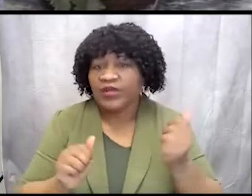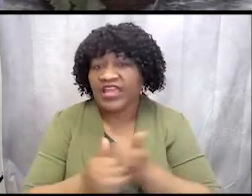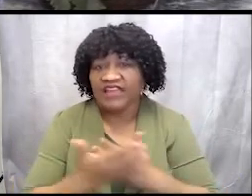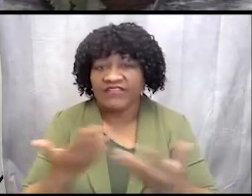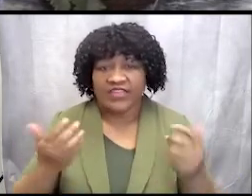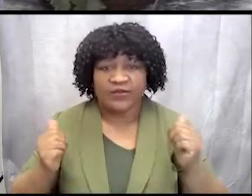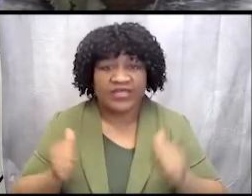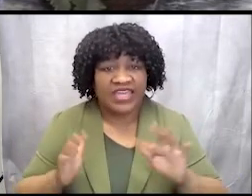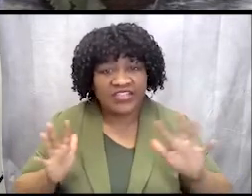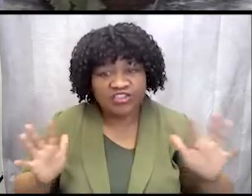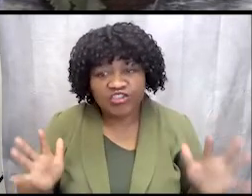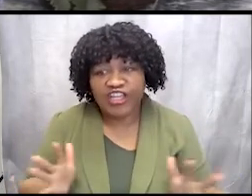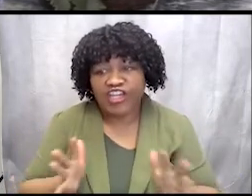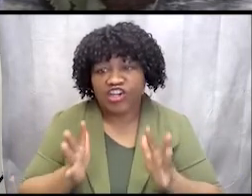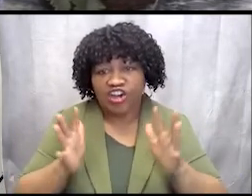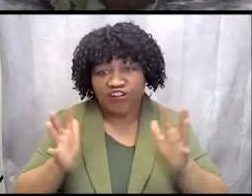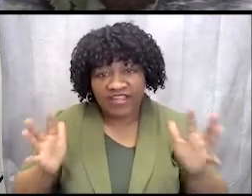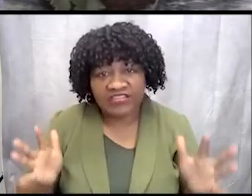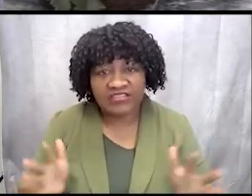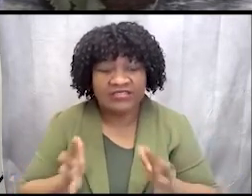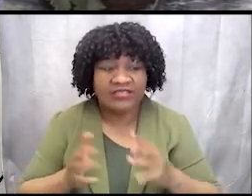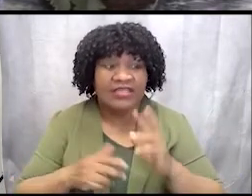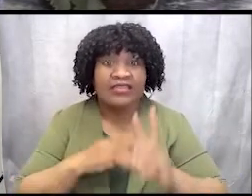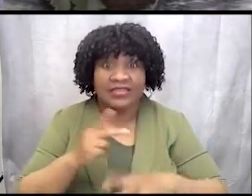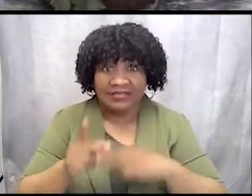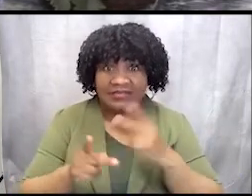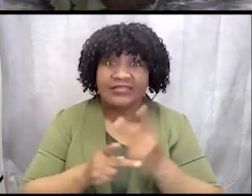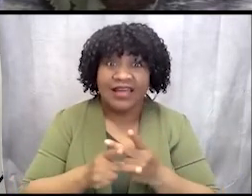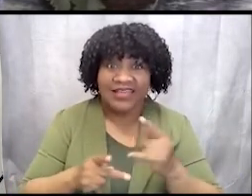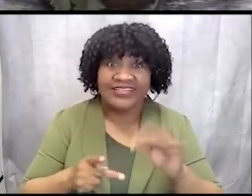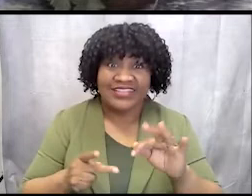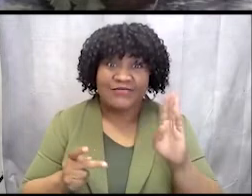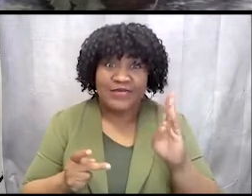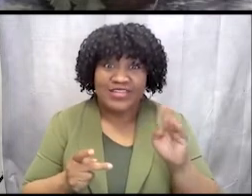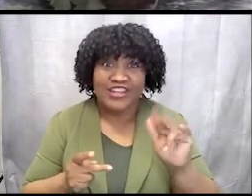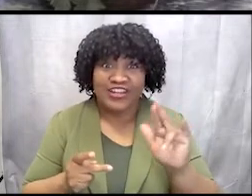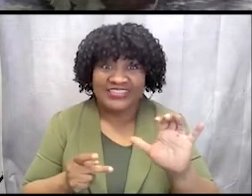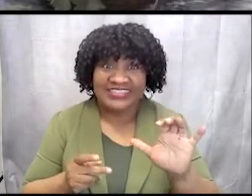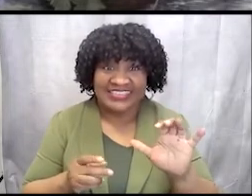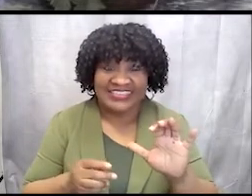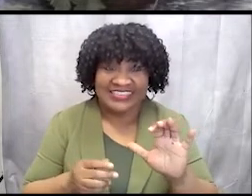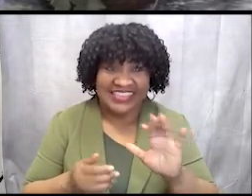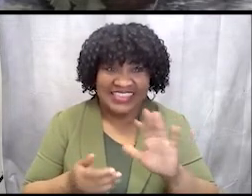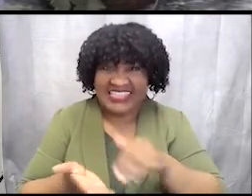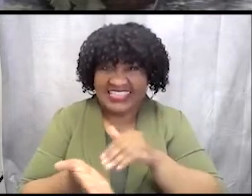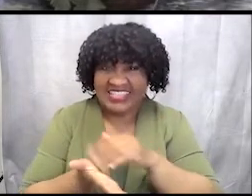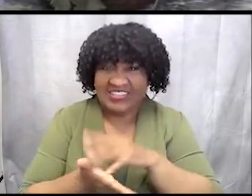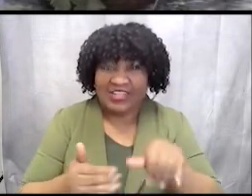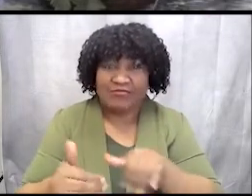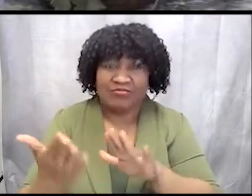to encourage this kind of center this type of an approach, as we think about